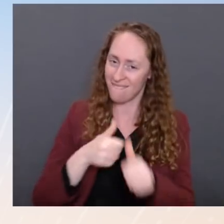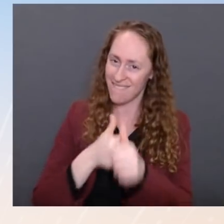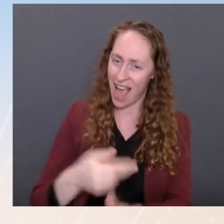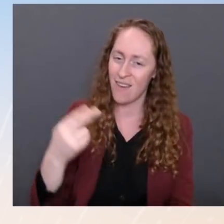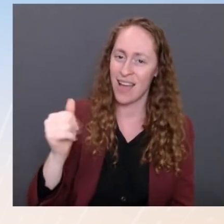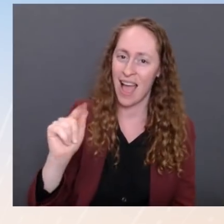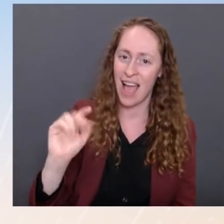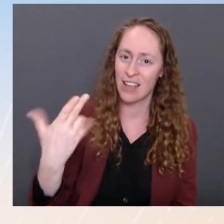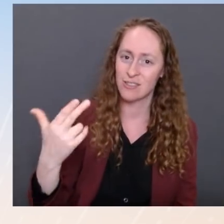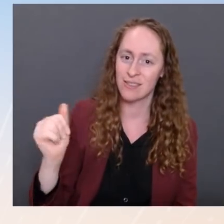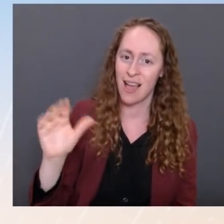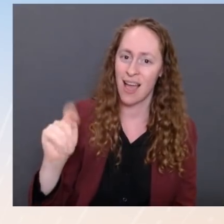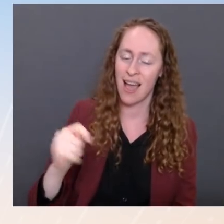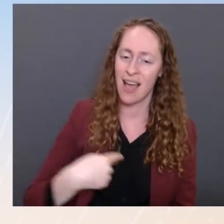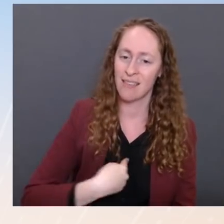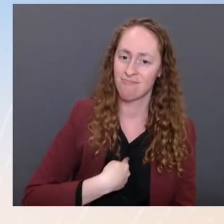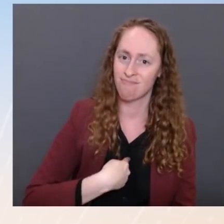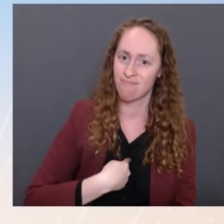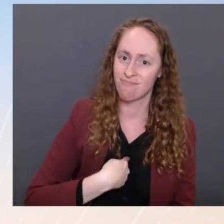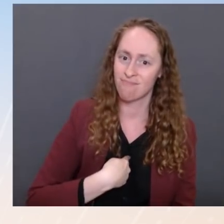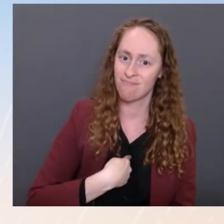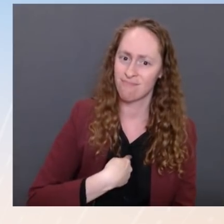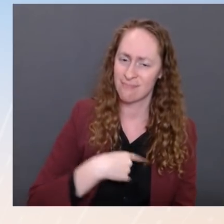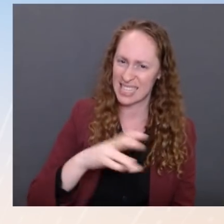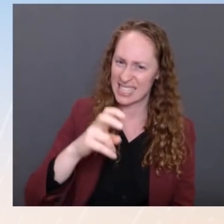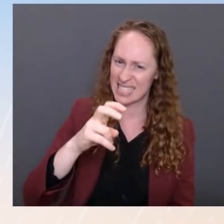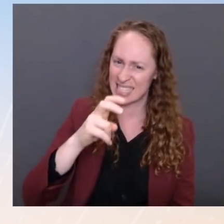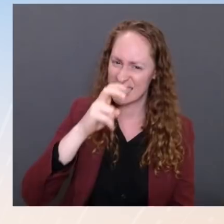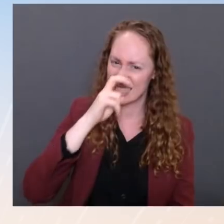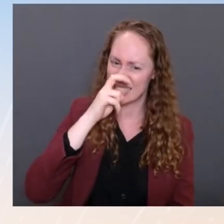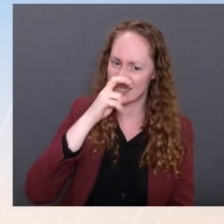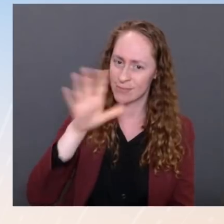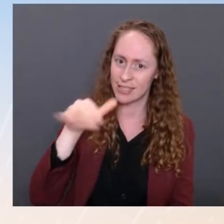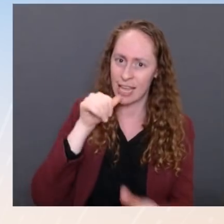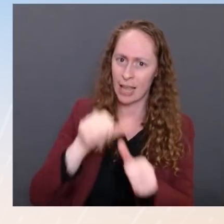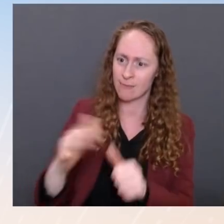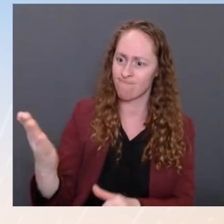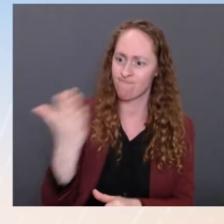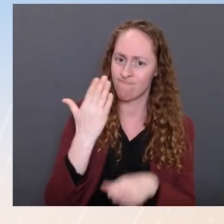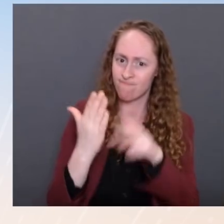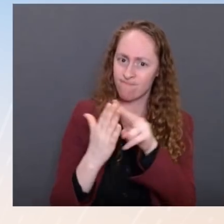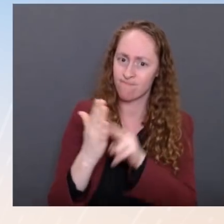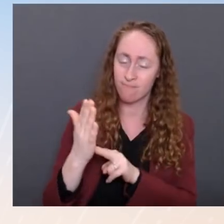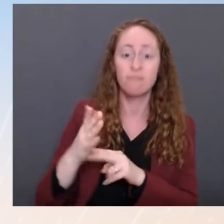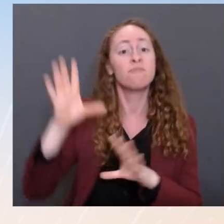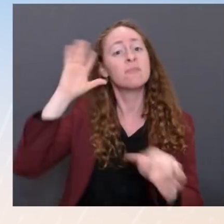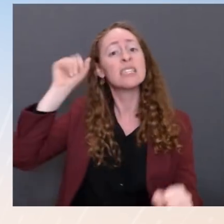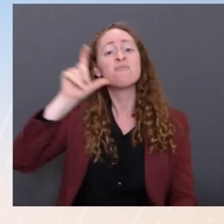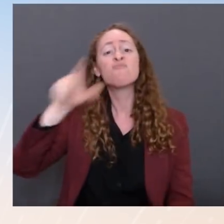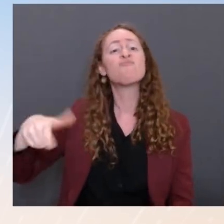And he is the leader of the Democratic Party. He's also the Commander-in-Chief. He's also the leader of the free world.